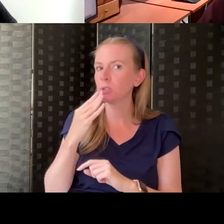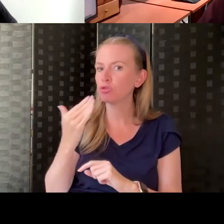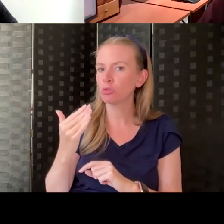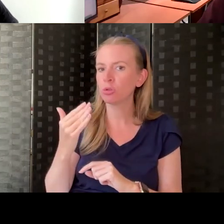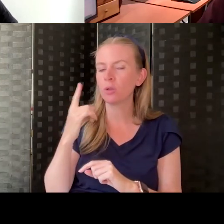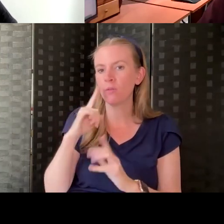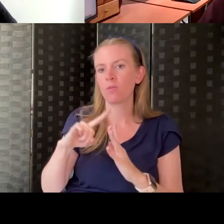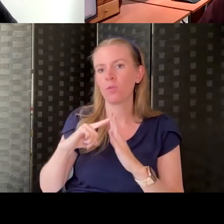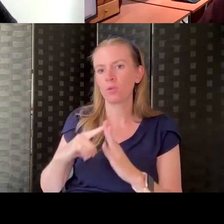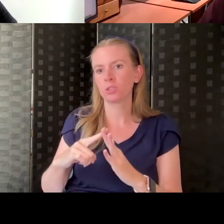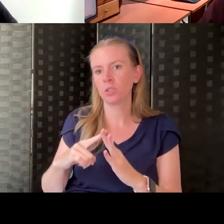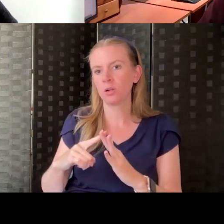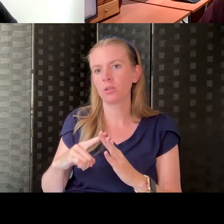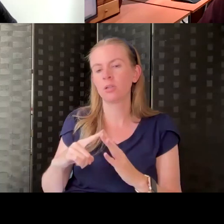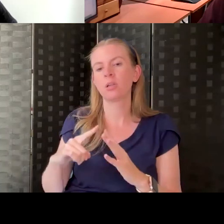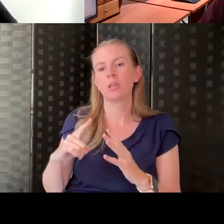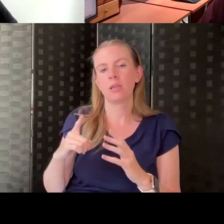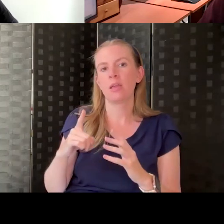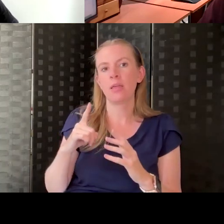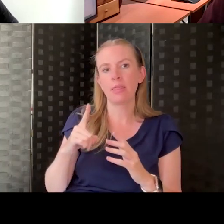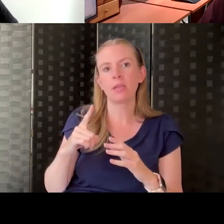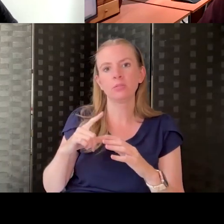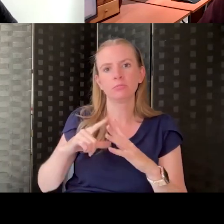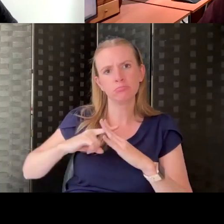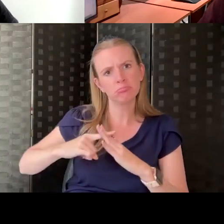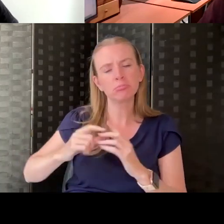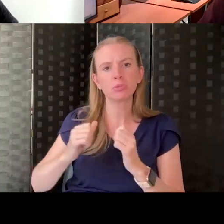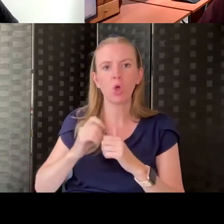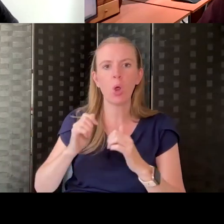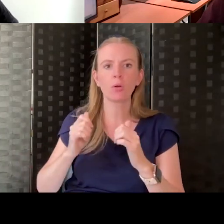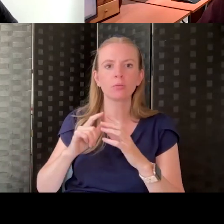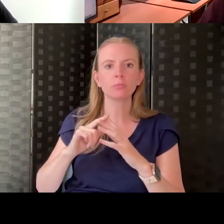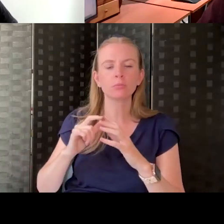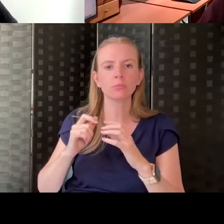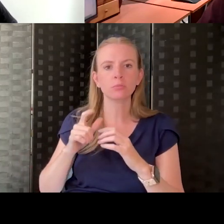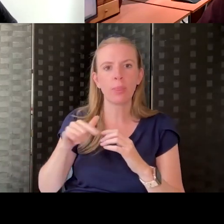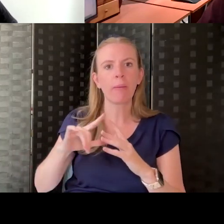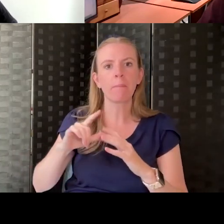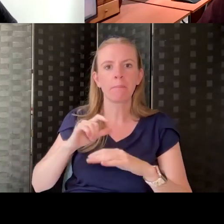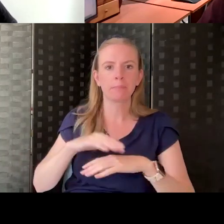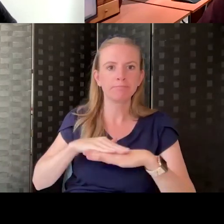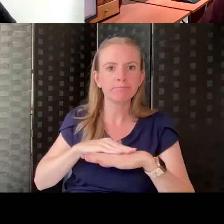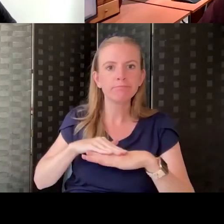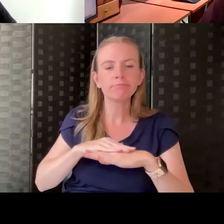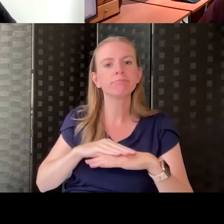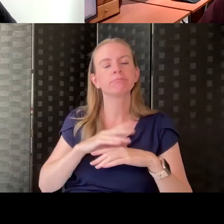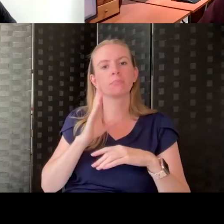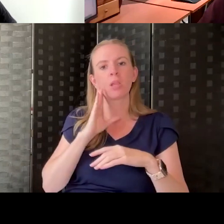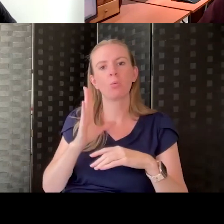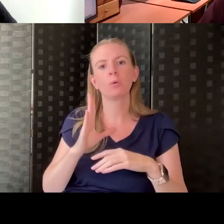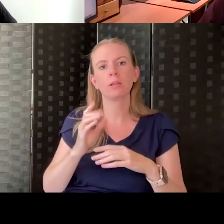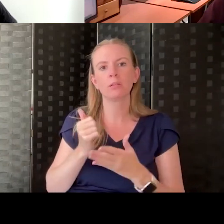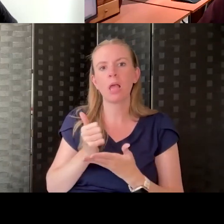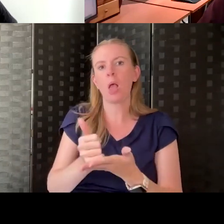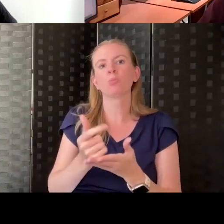with as he said it in the chats. Start with the primitives there, that will take you a long way